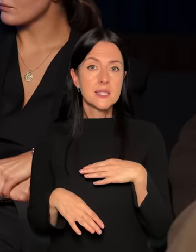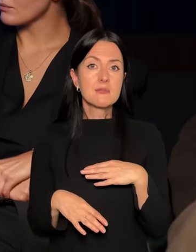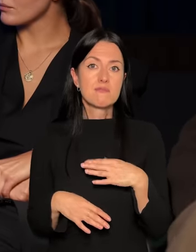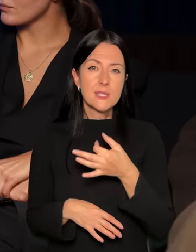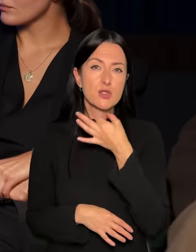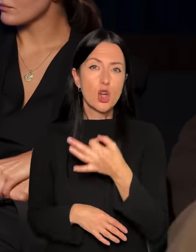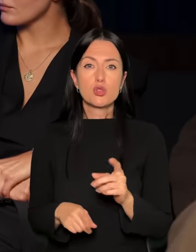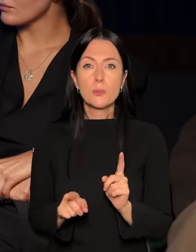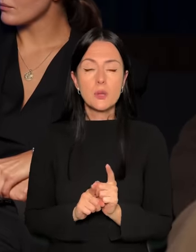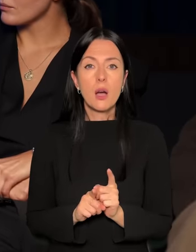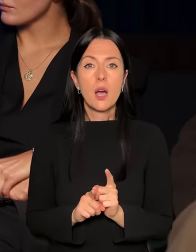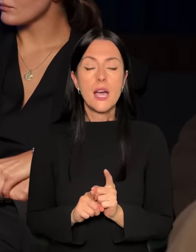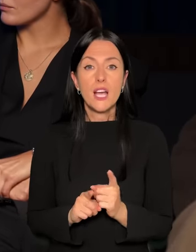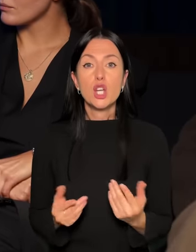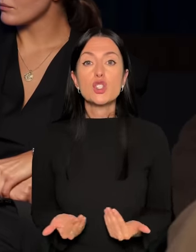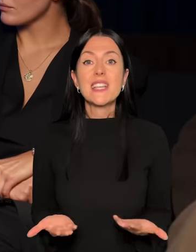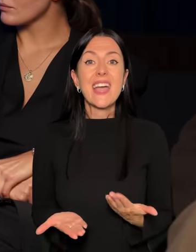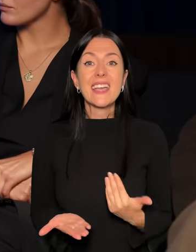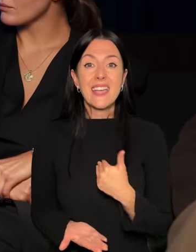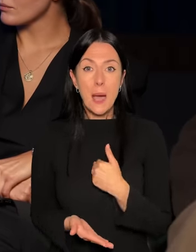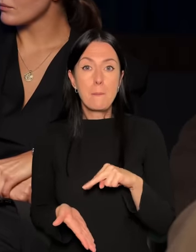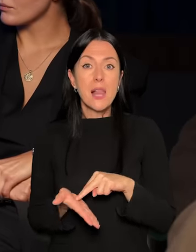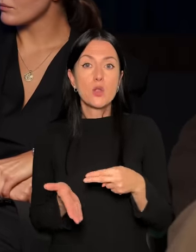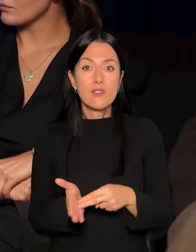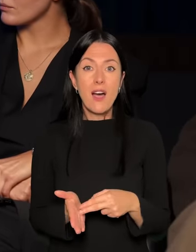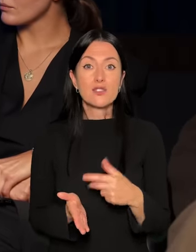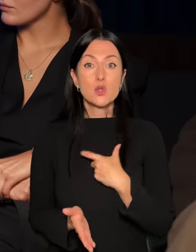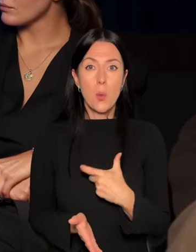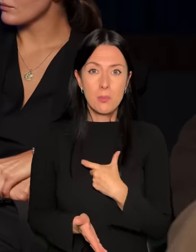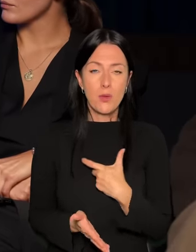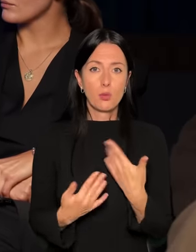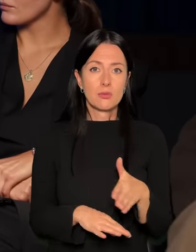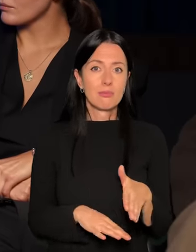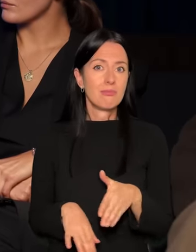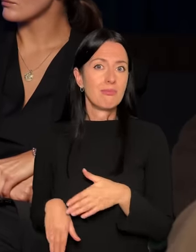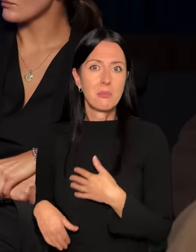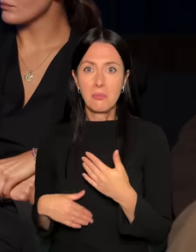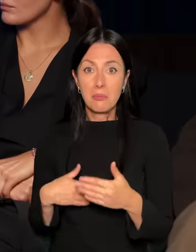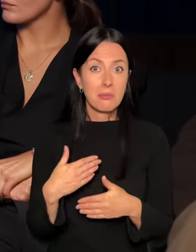And, let's say, the life I had planned for myself took a back seat. A new life emerged.